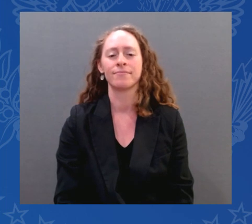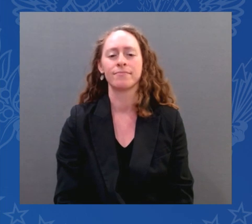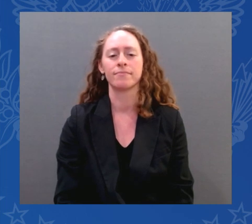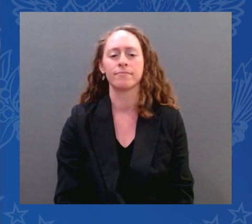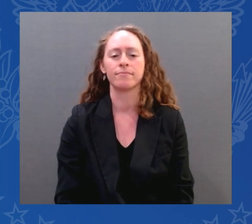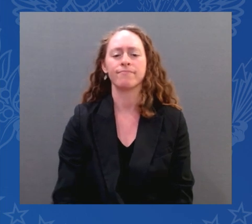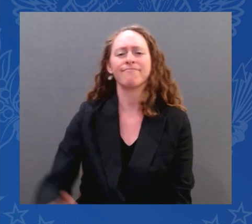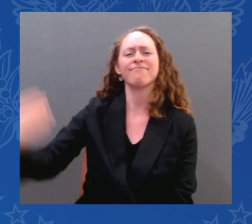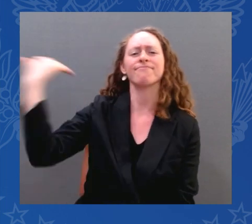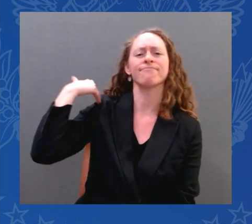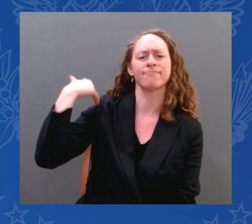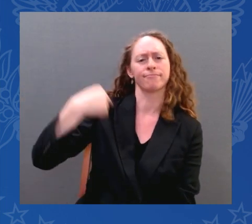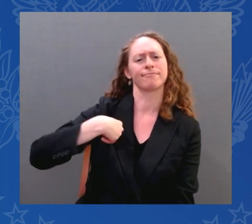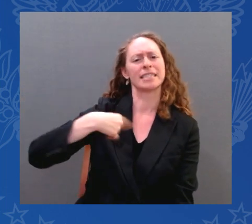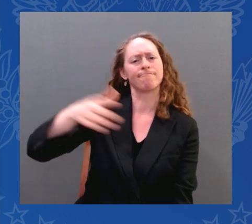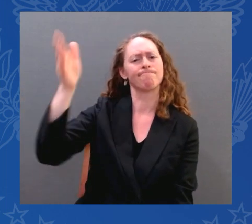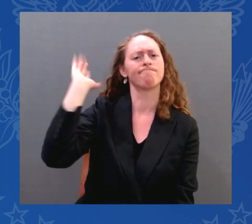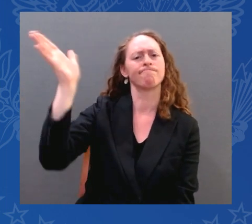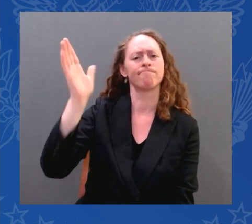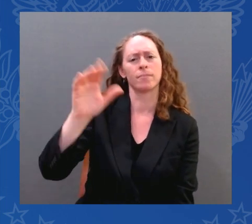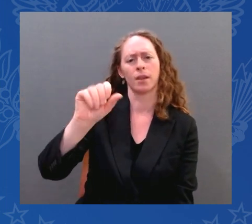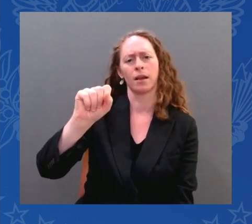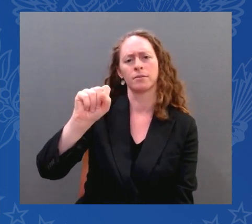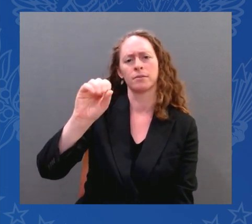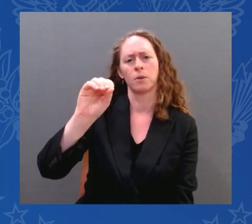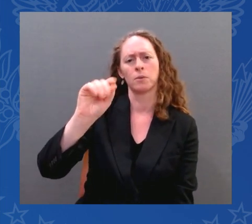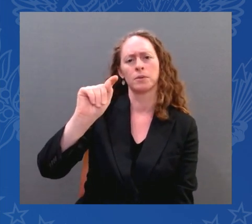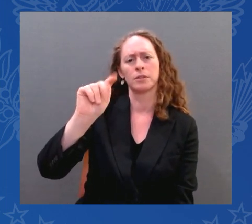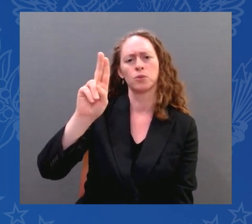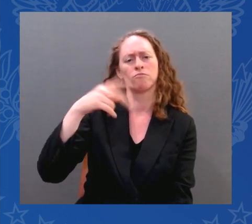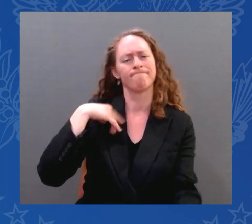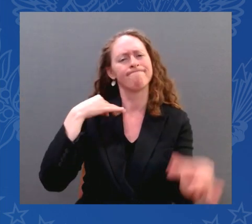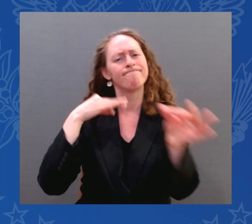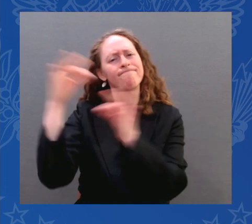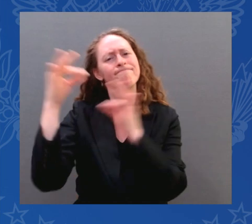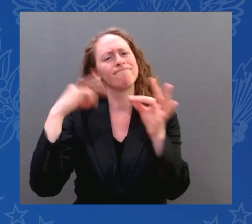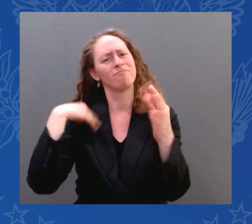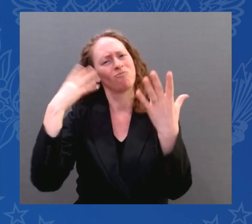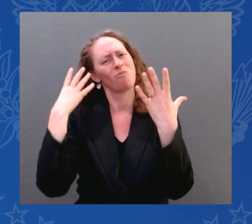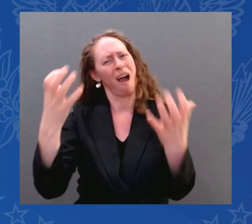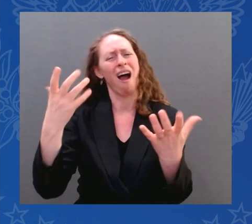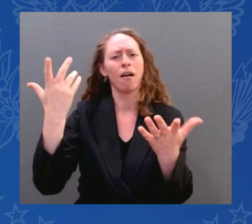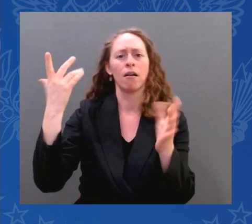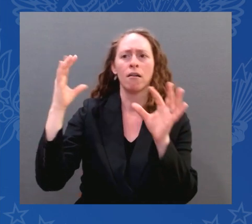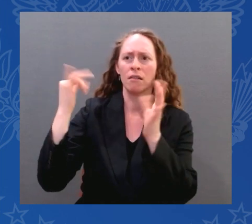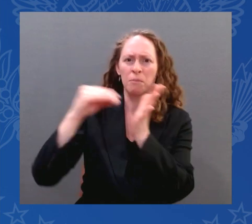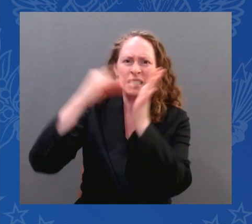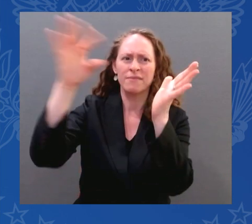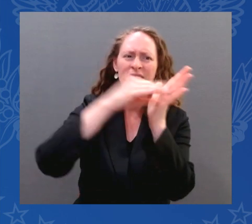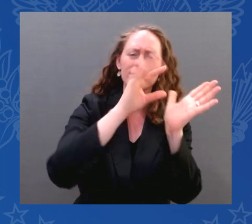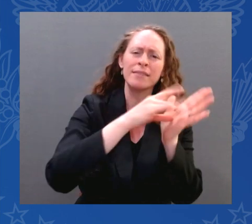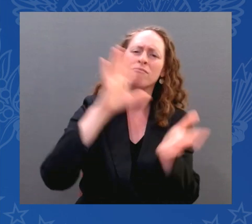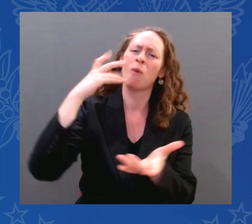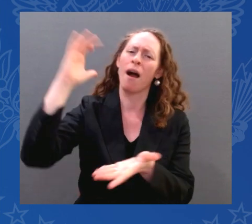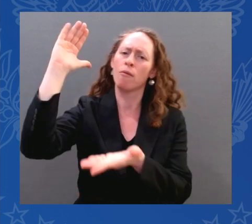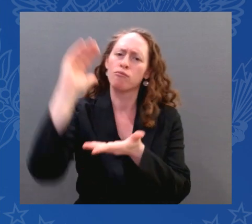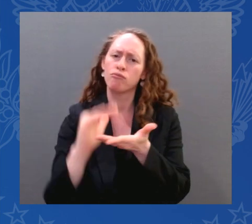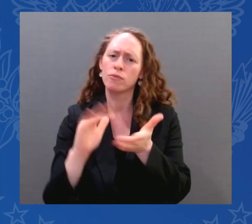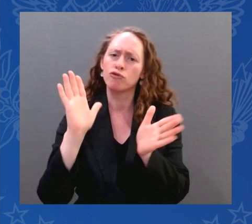I promised to crack down on ocean carriers whose price hikes have hurt American families and American businesses. And today, I'm proud to say